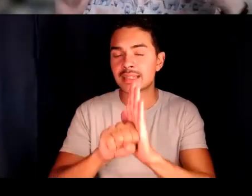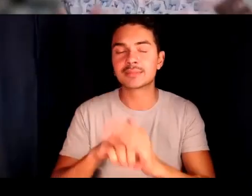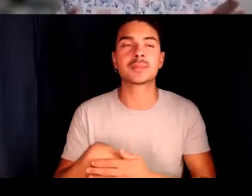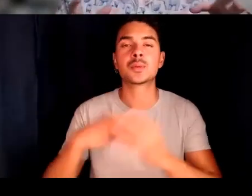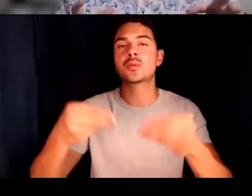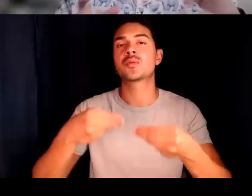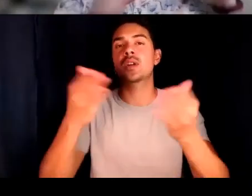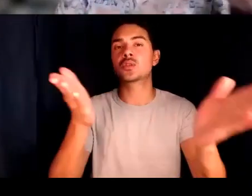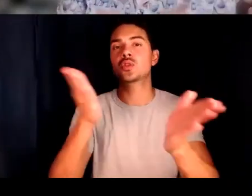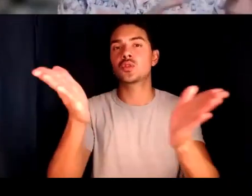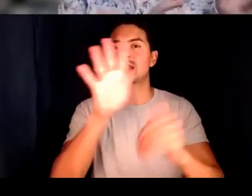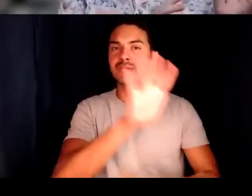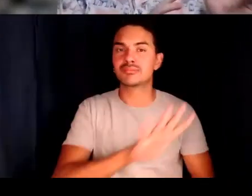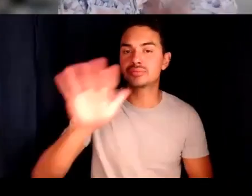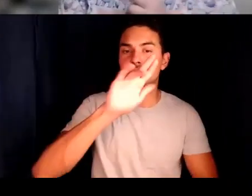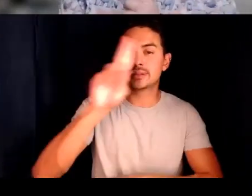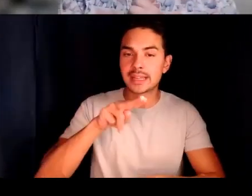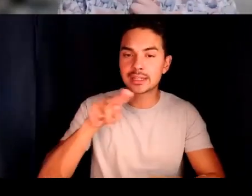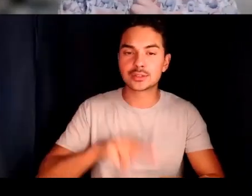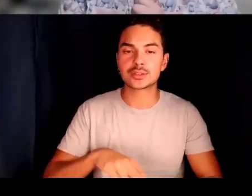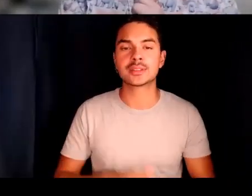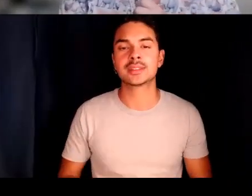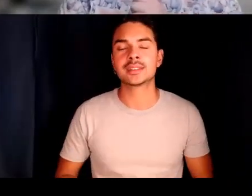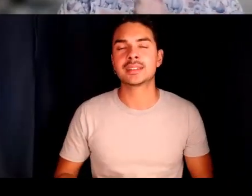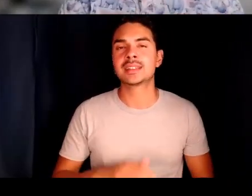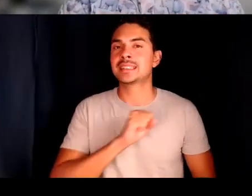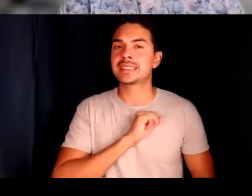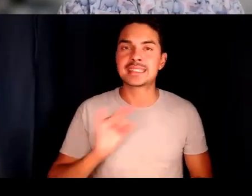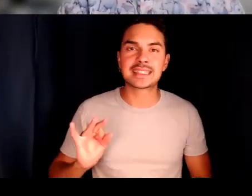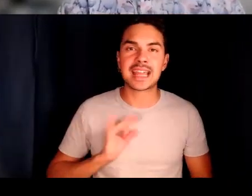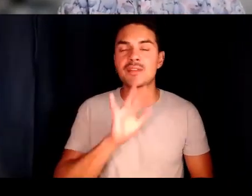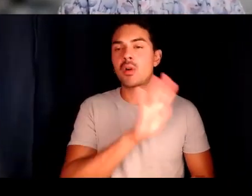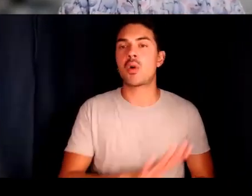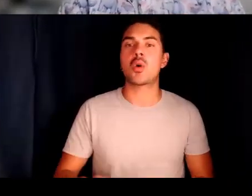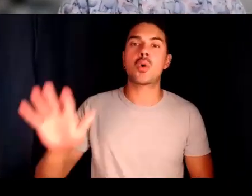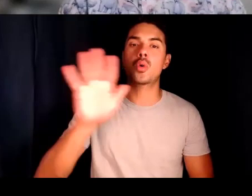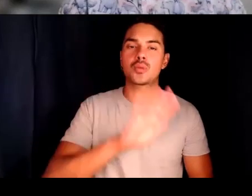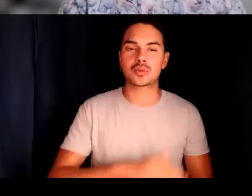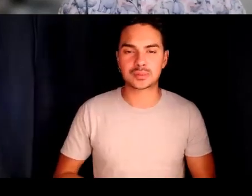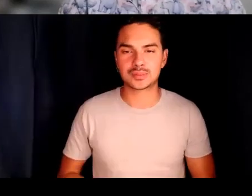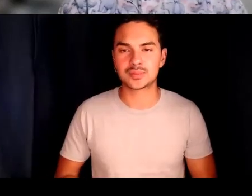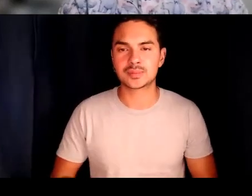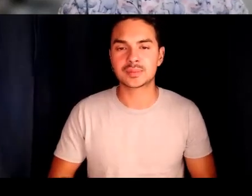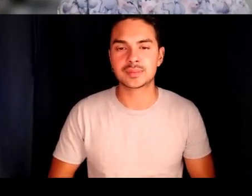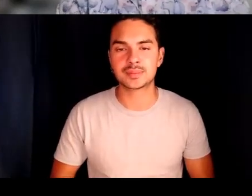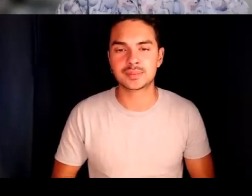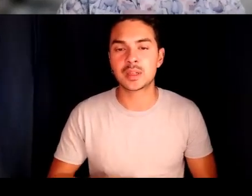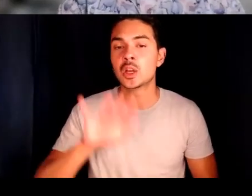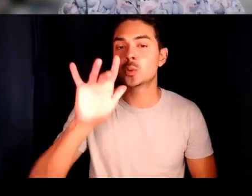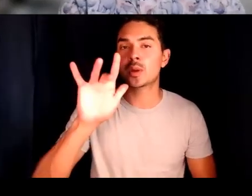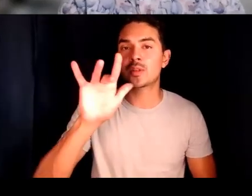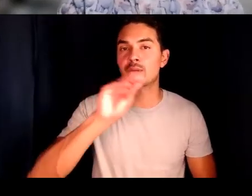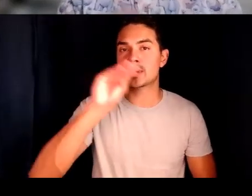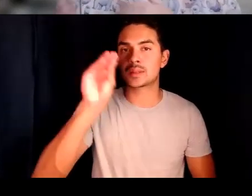About 25% of our work is indirect services to trans and nonbinary communities and survivors